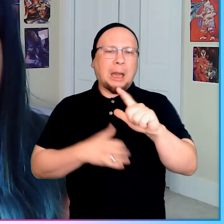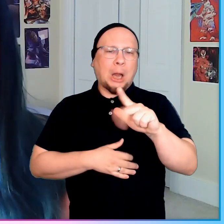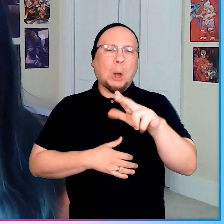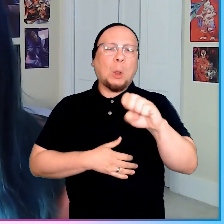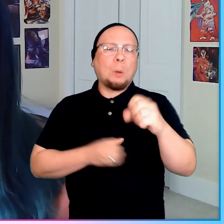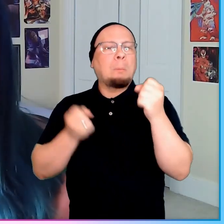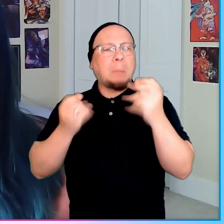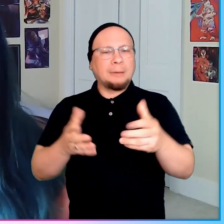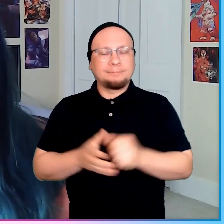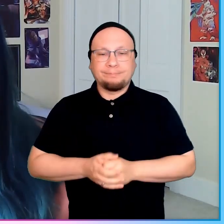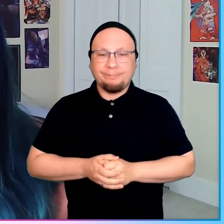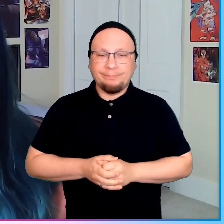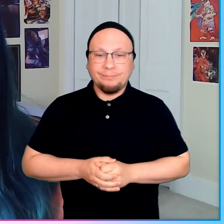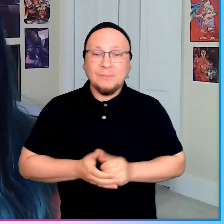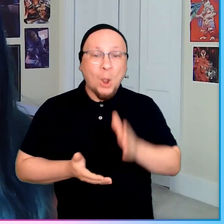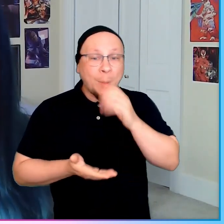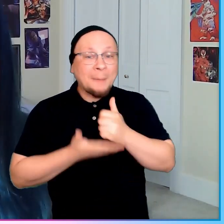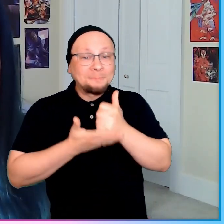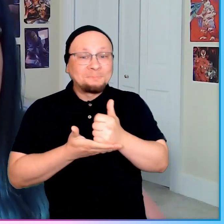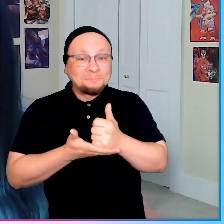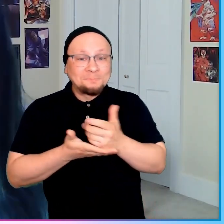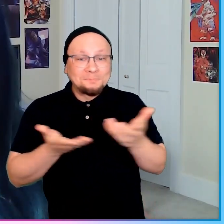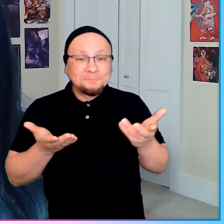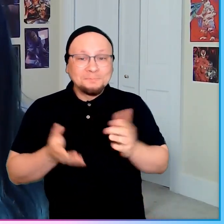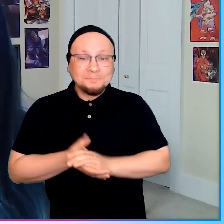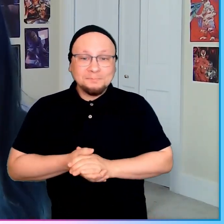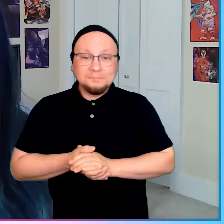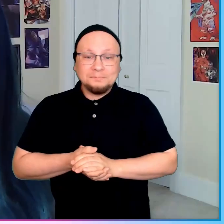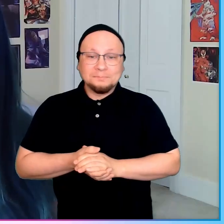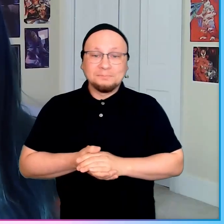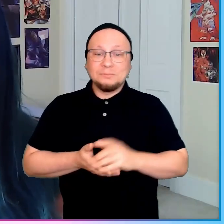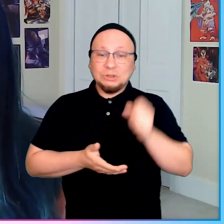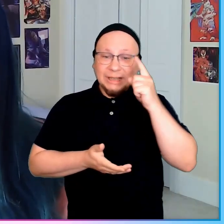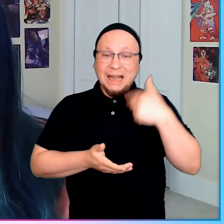I hope those tips help you get started. Keep in mind this is not an exhaustive list,